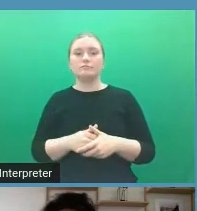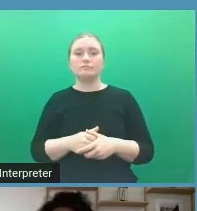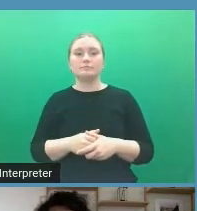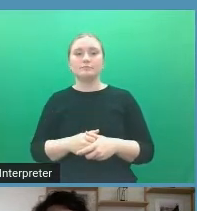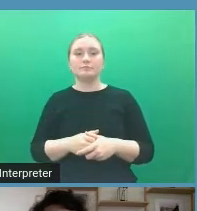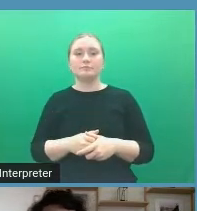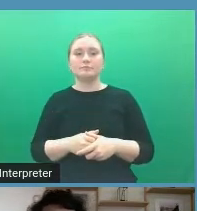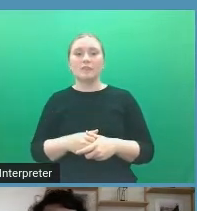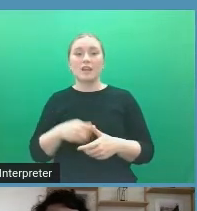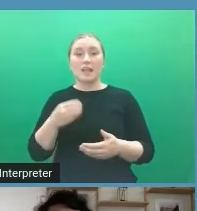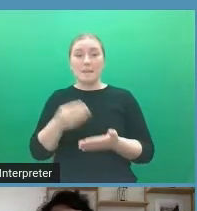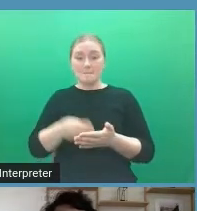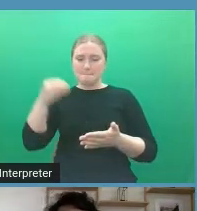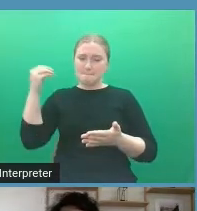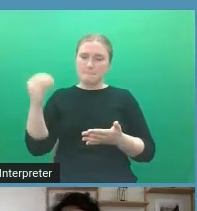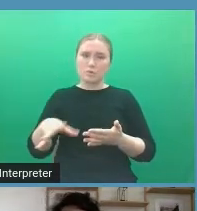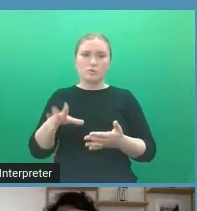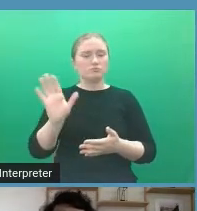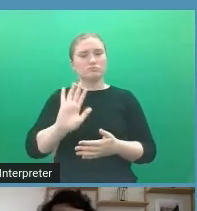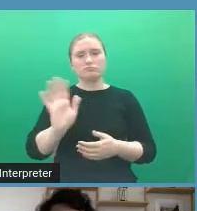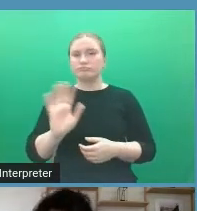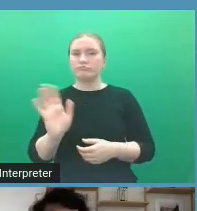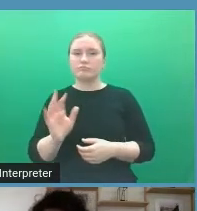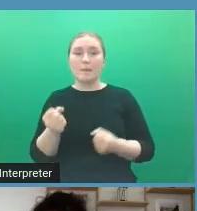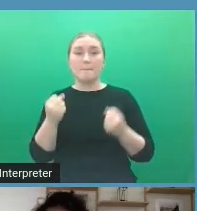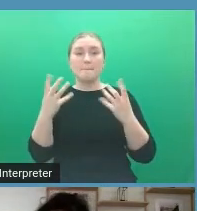people are walking around with mobile devices in their pockets, and how do we take advantage of